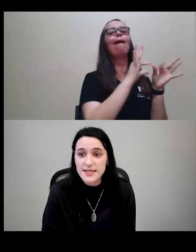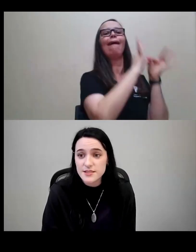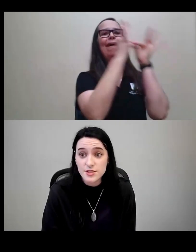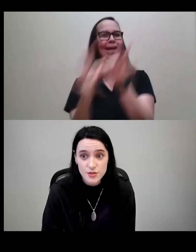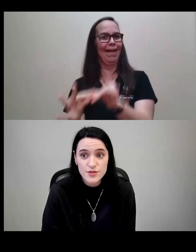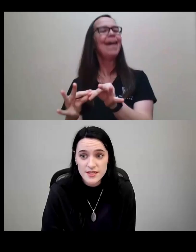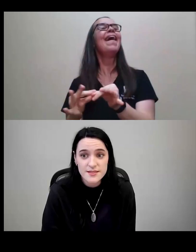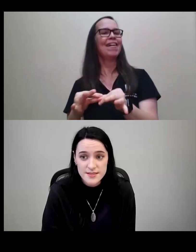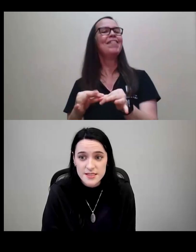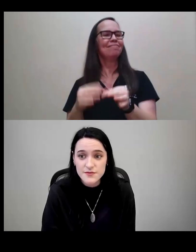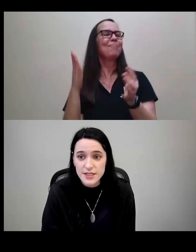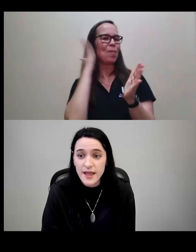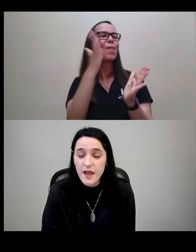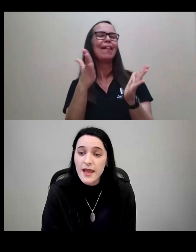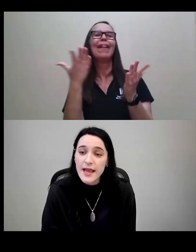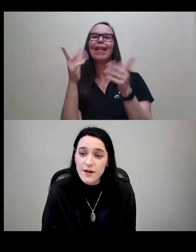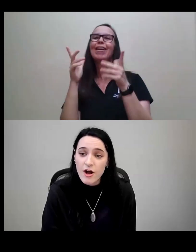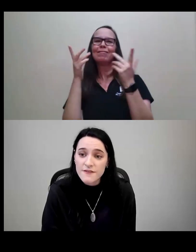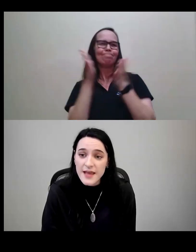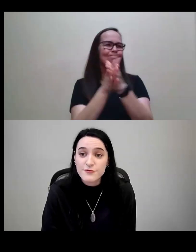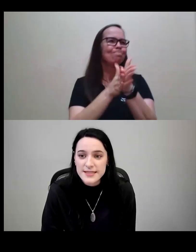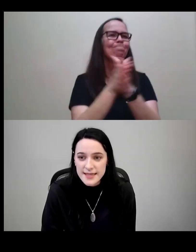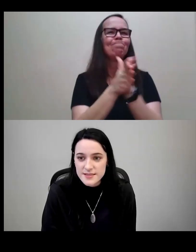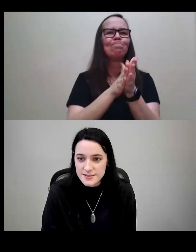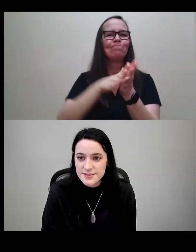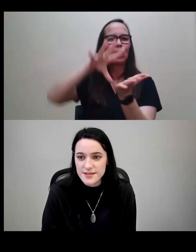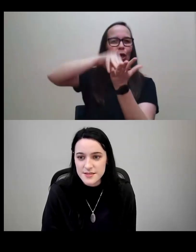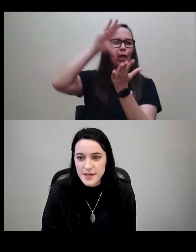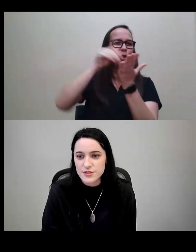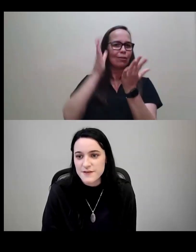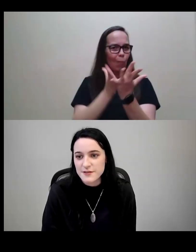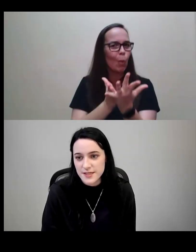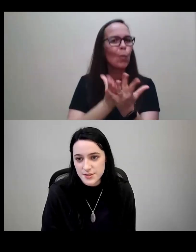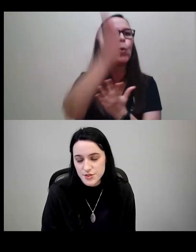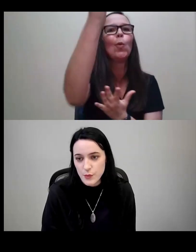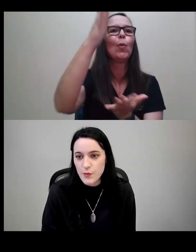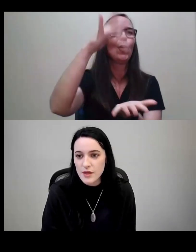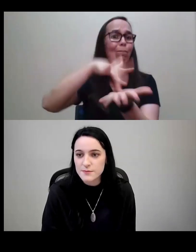identity to do things successfully. And all of that relates to this language foundation. We